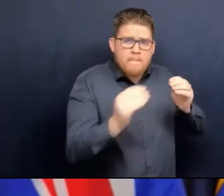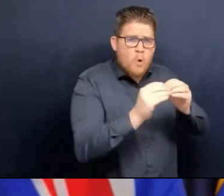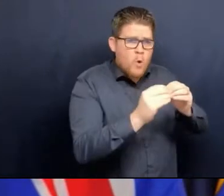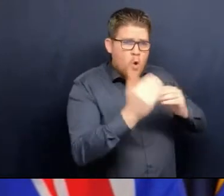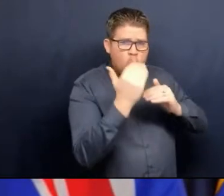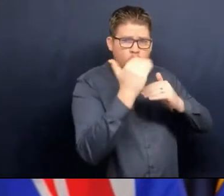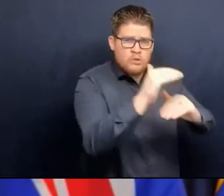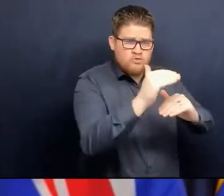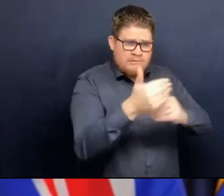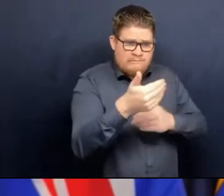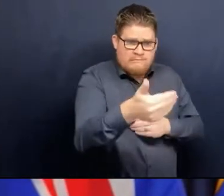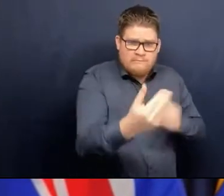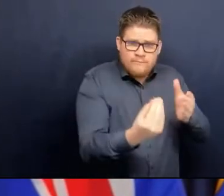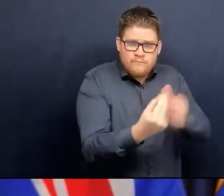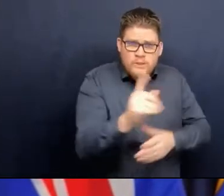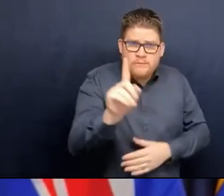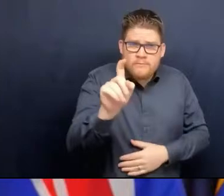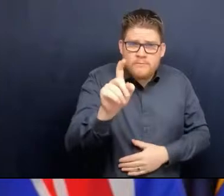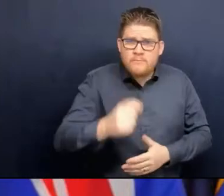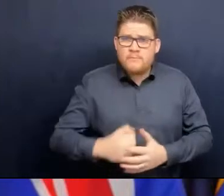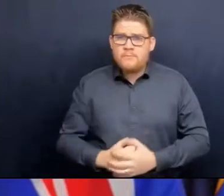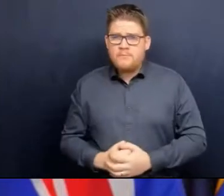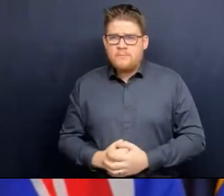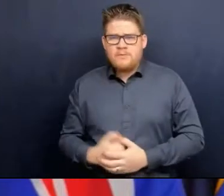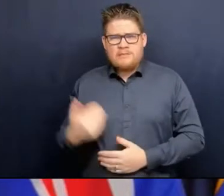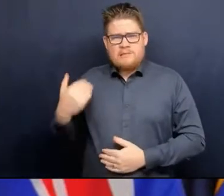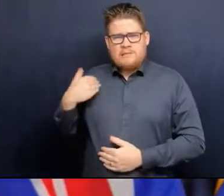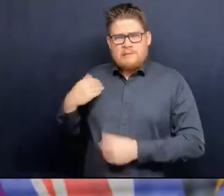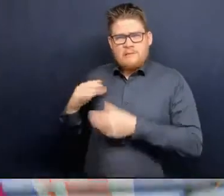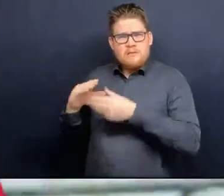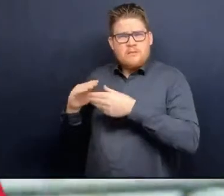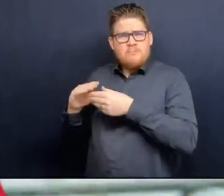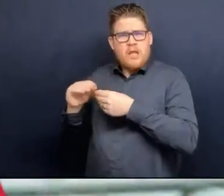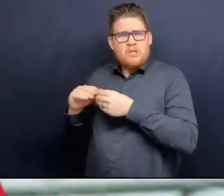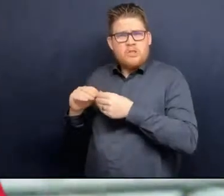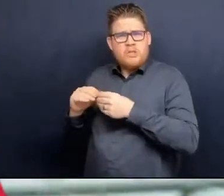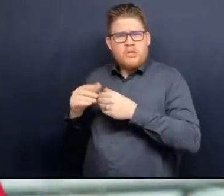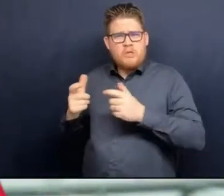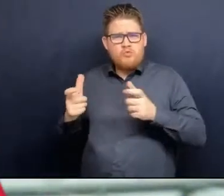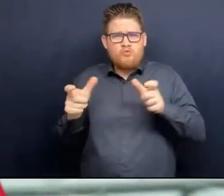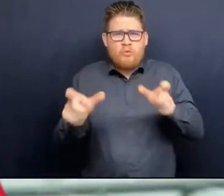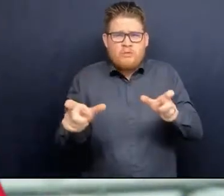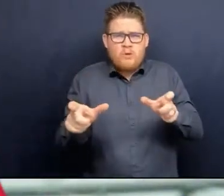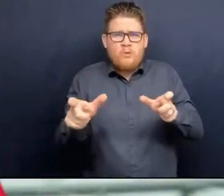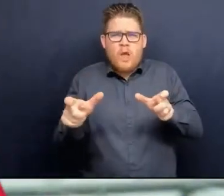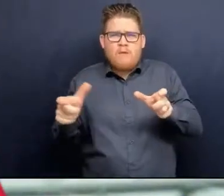spring. I know you're talking about lifting restrictions so confused about that. Could you just let me know what you were